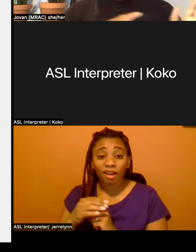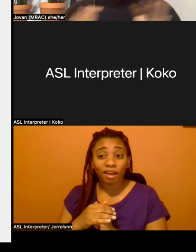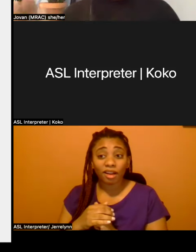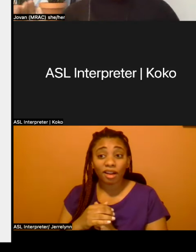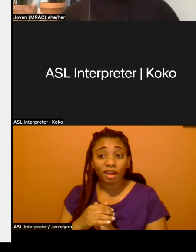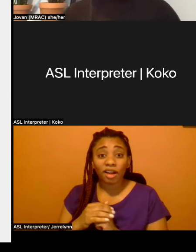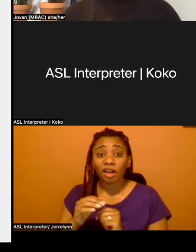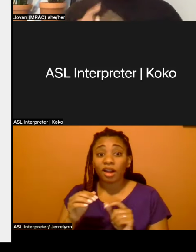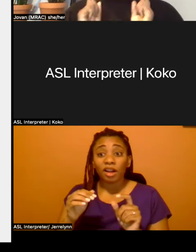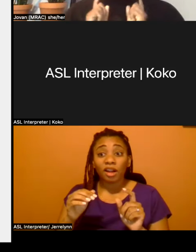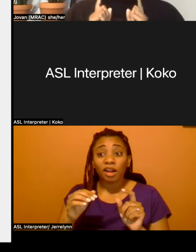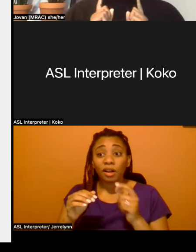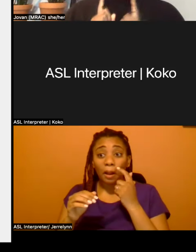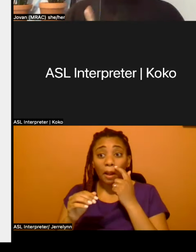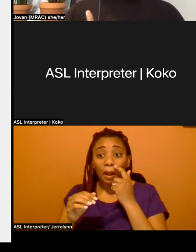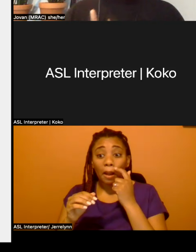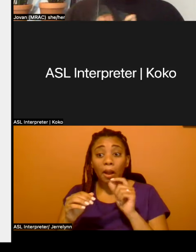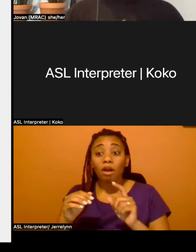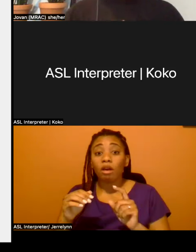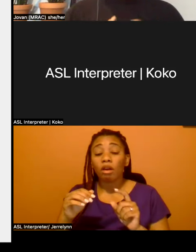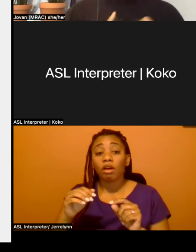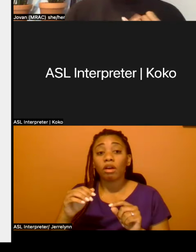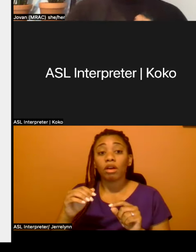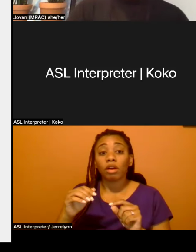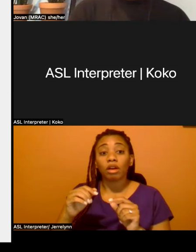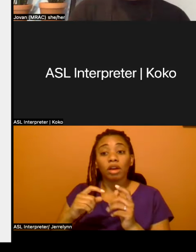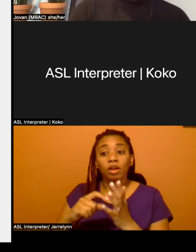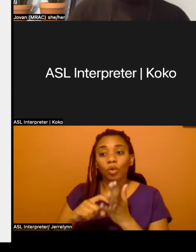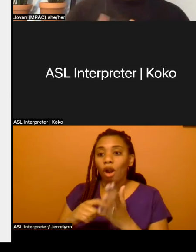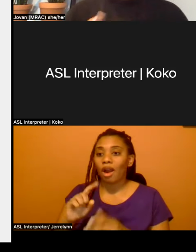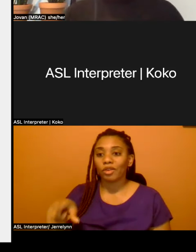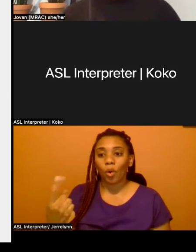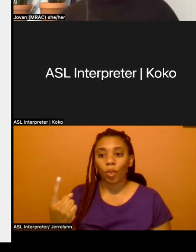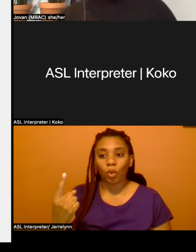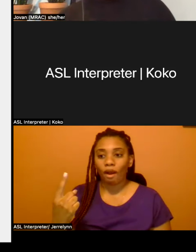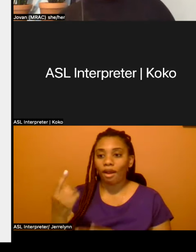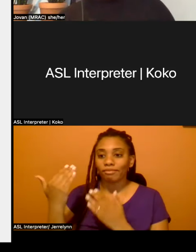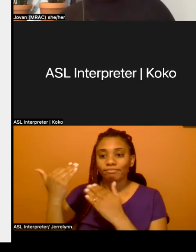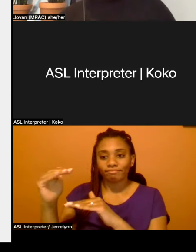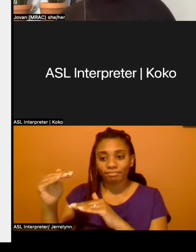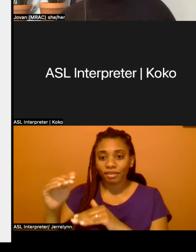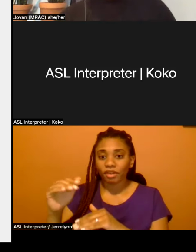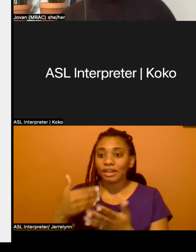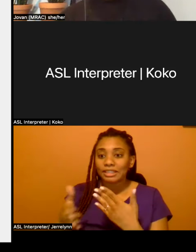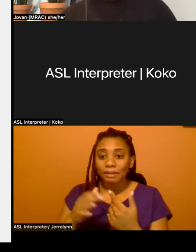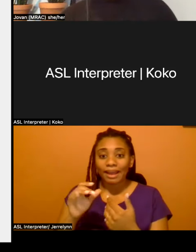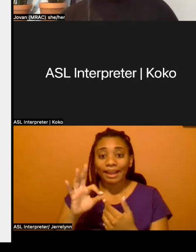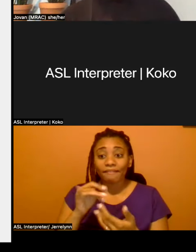Everybody only can create one submission, whether you're the artist or an artist advocate.